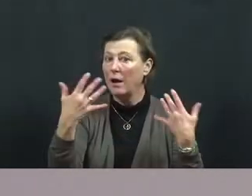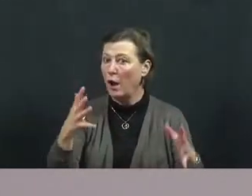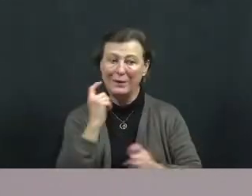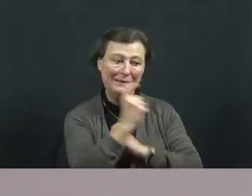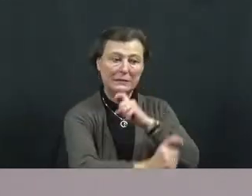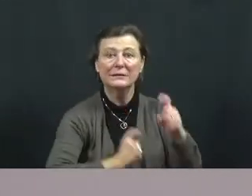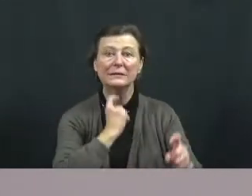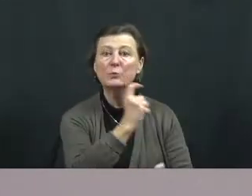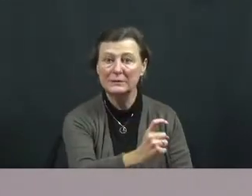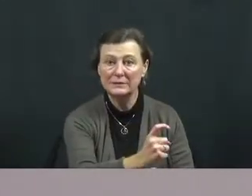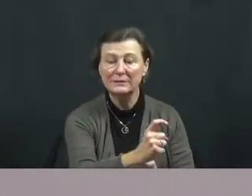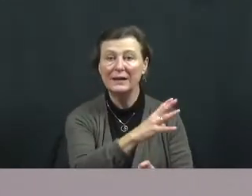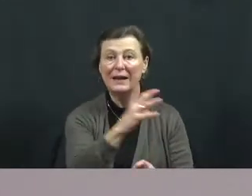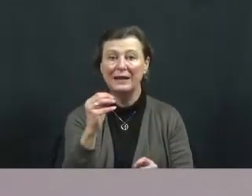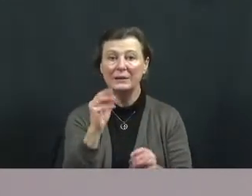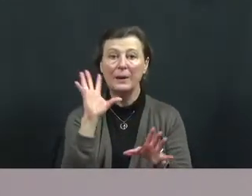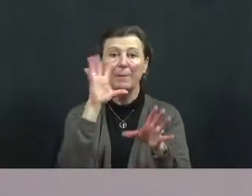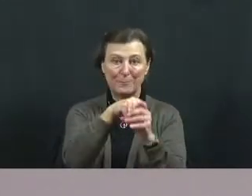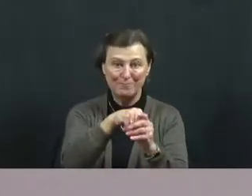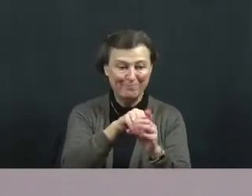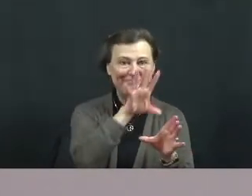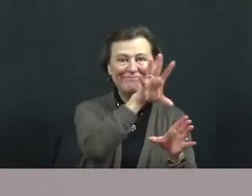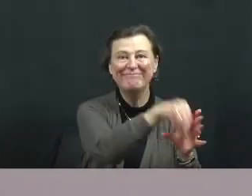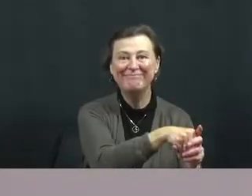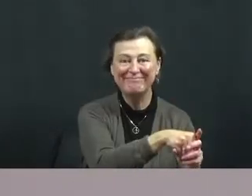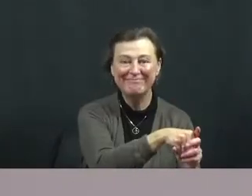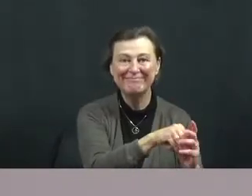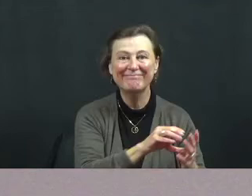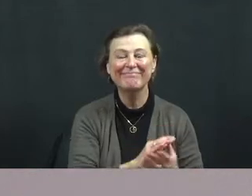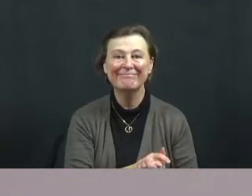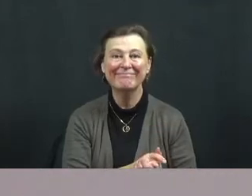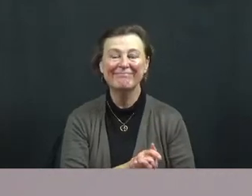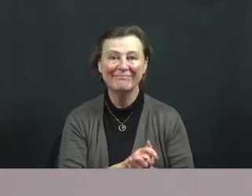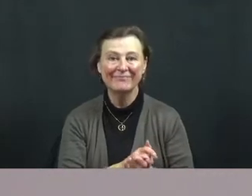and participate